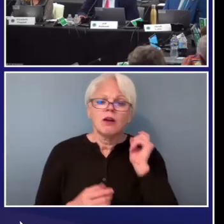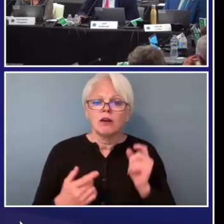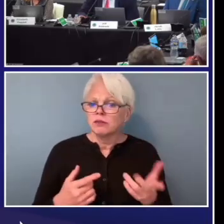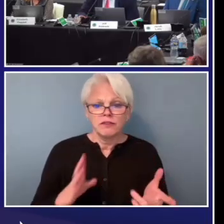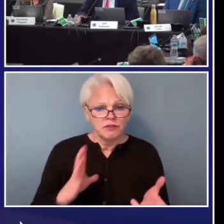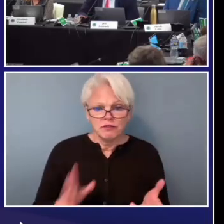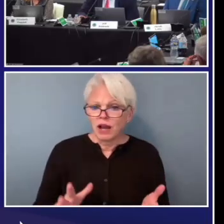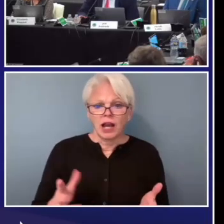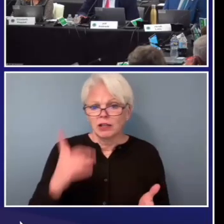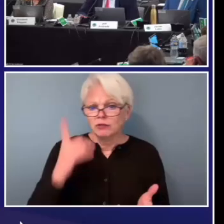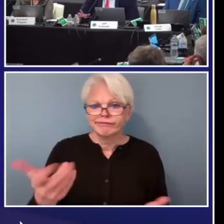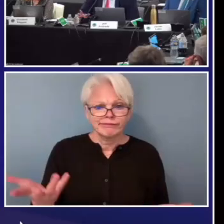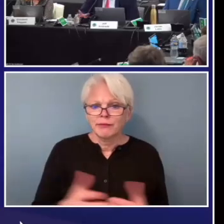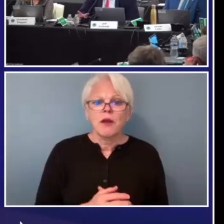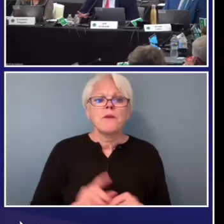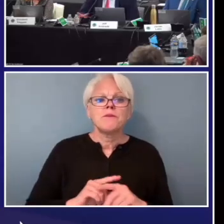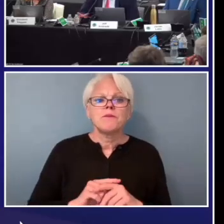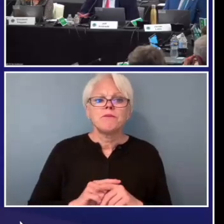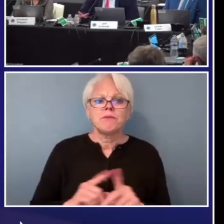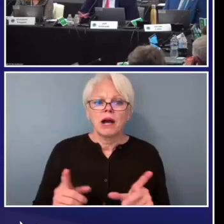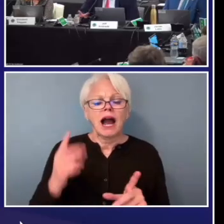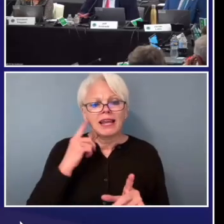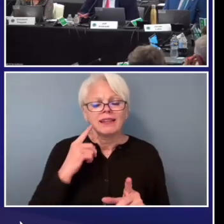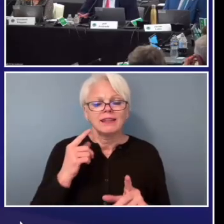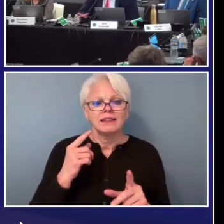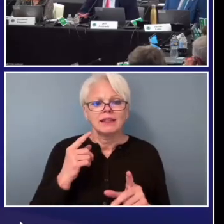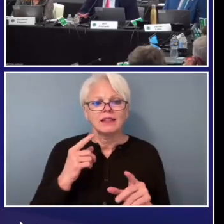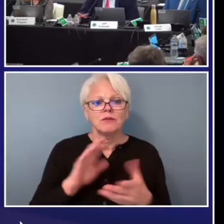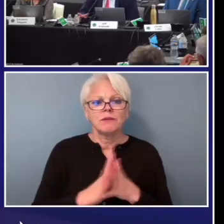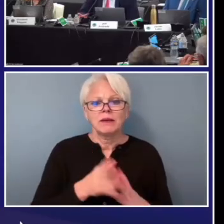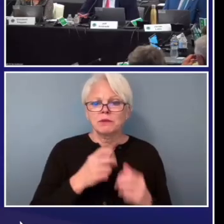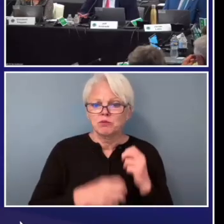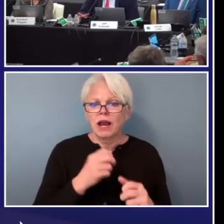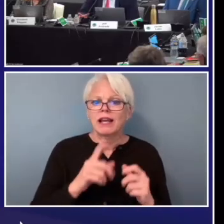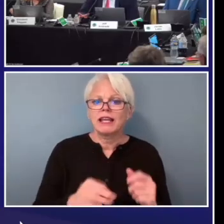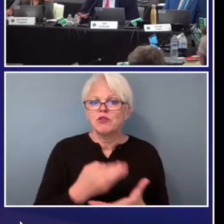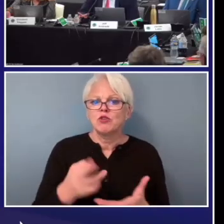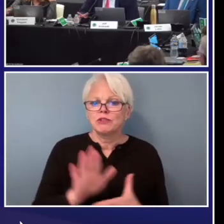I think where, where it becomes problematic is when you resource share, and, um,